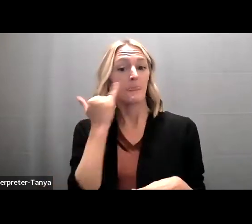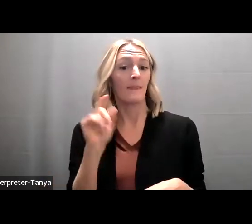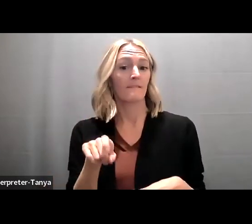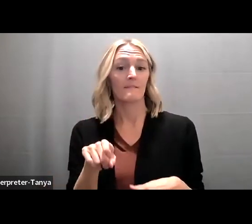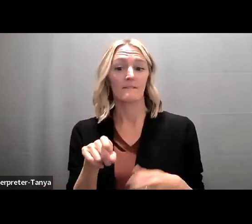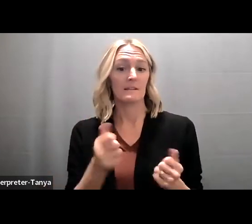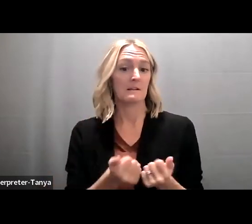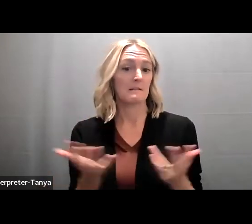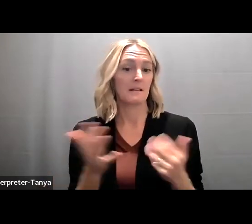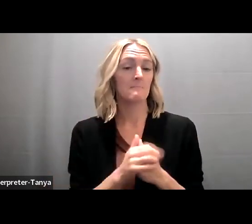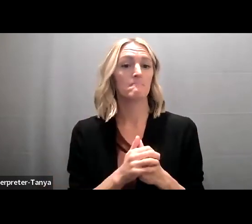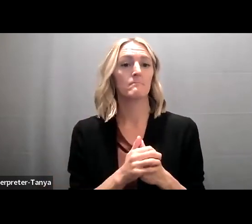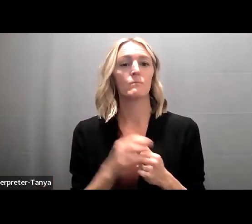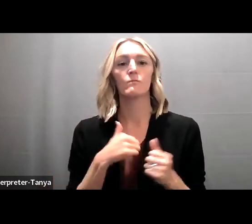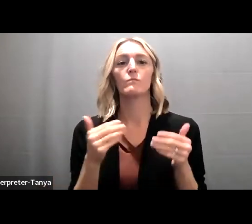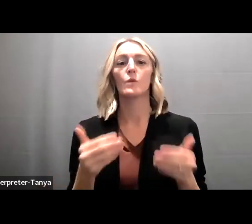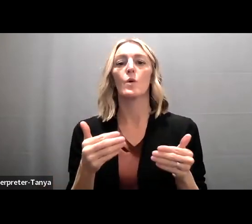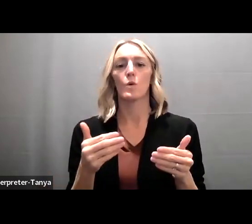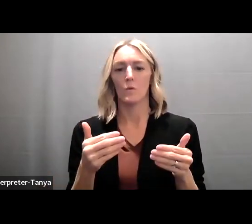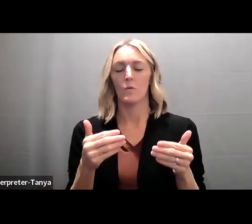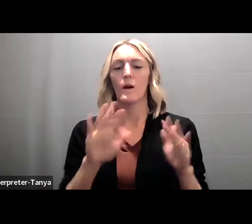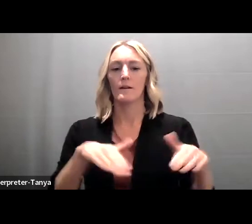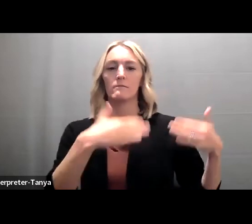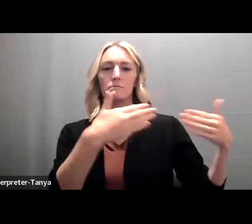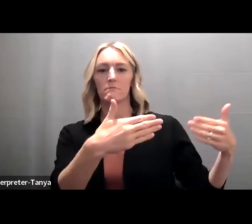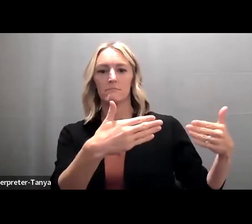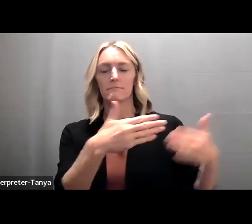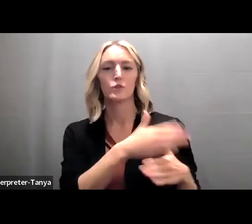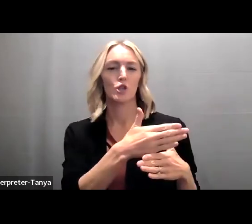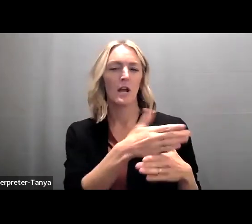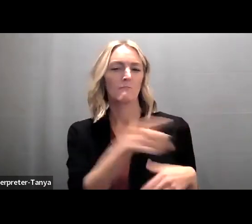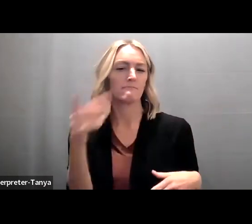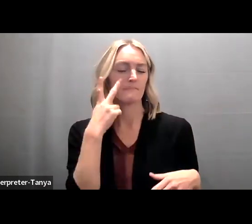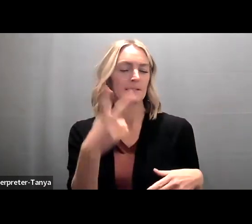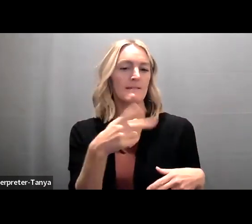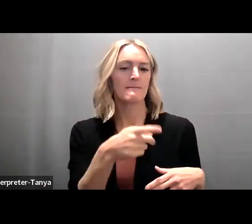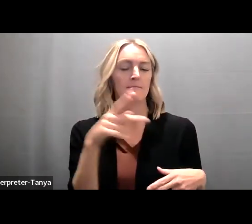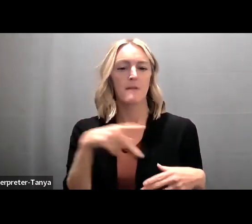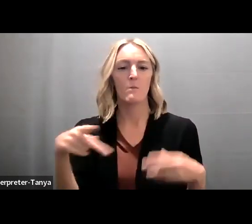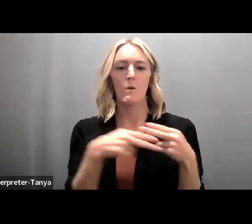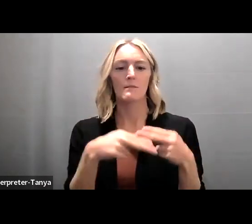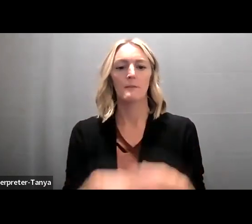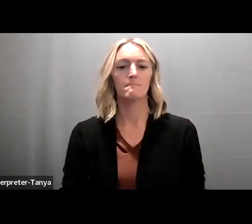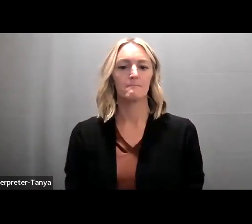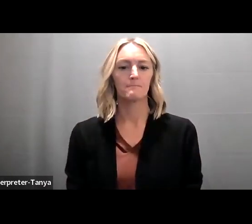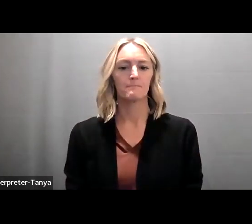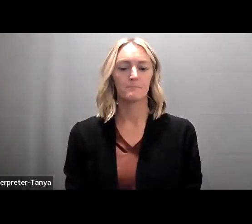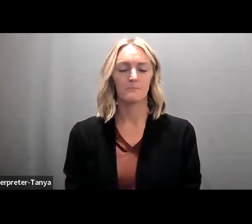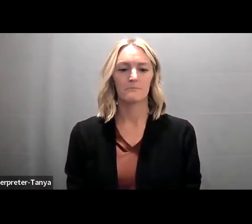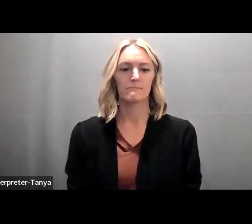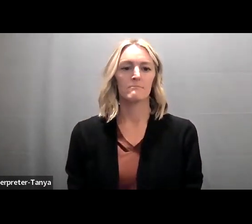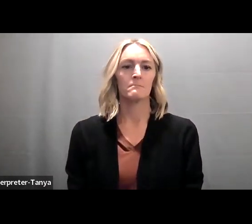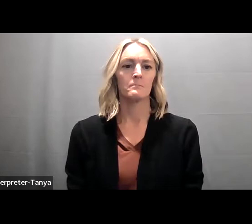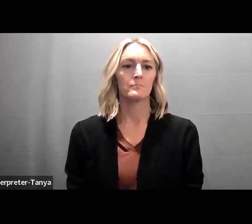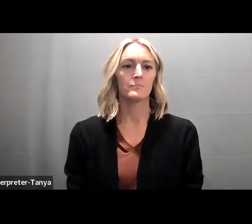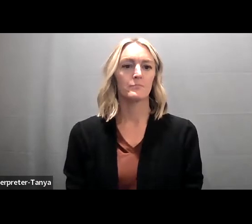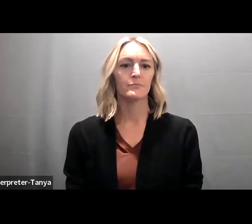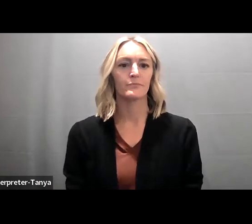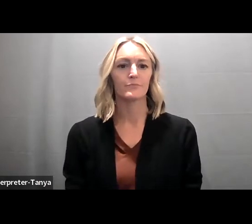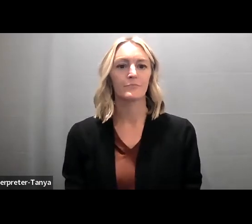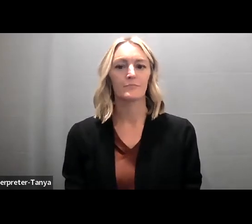I am going to go ahead and start the screen sharing so you can see our slides for today.